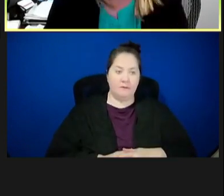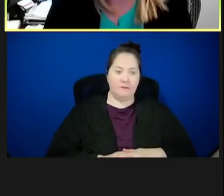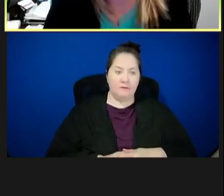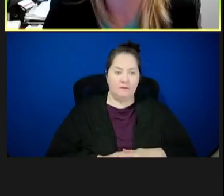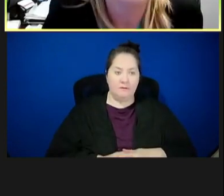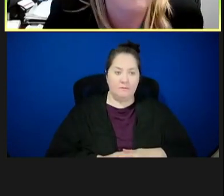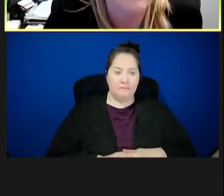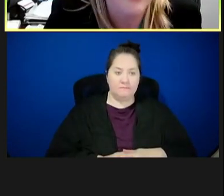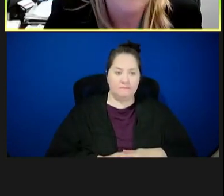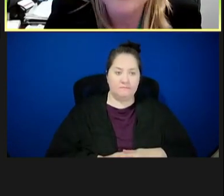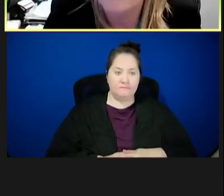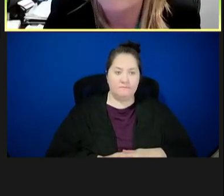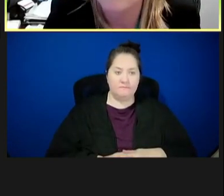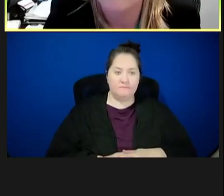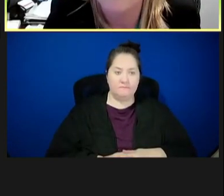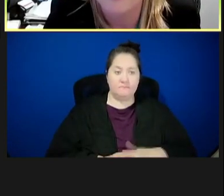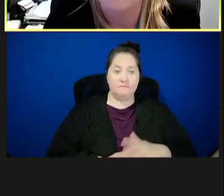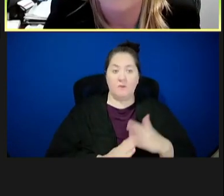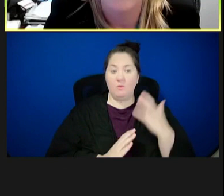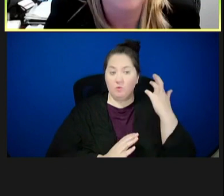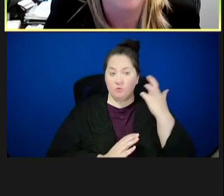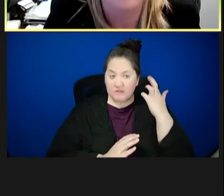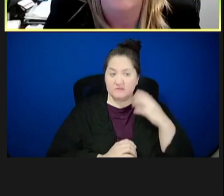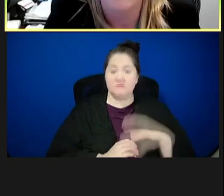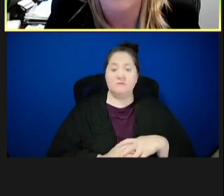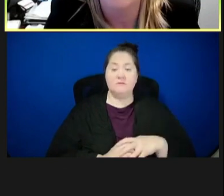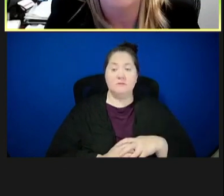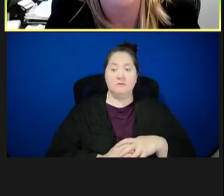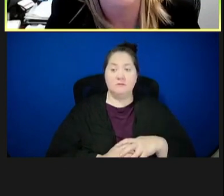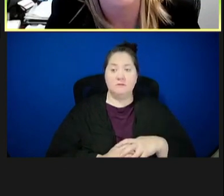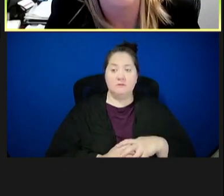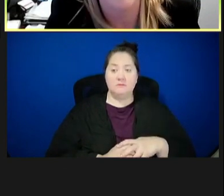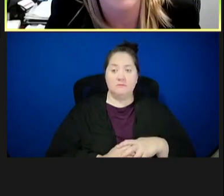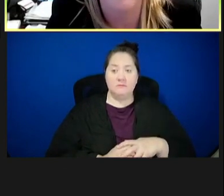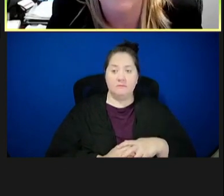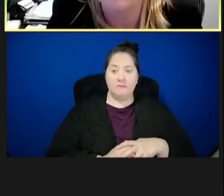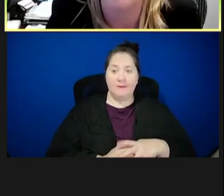can see that the top reasons were the fact that people thought that the influenza vaccine would